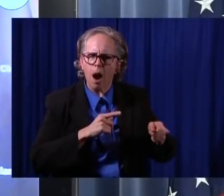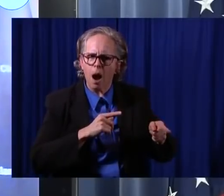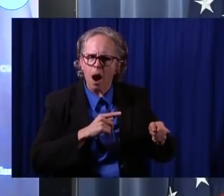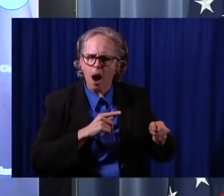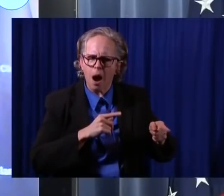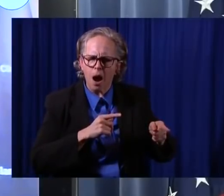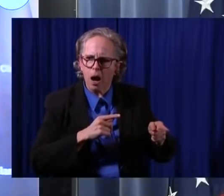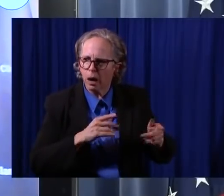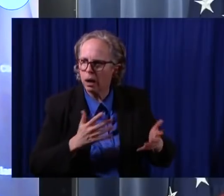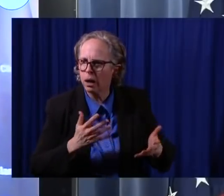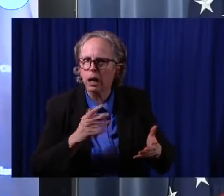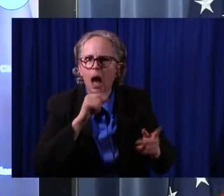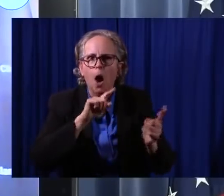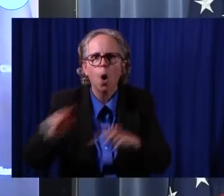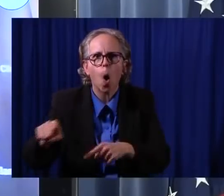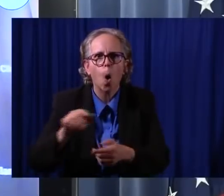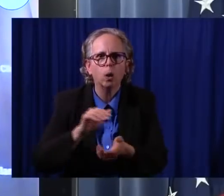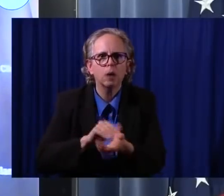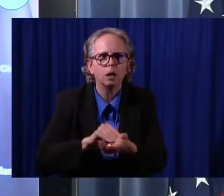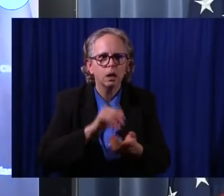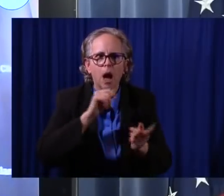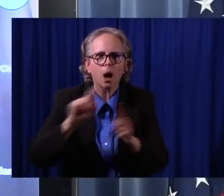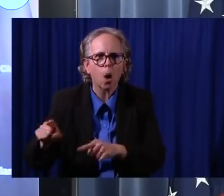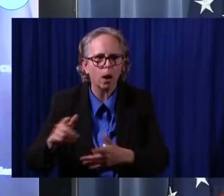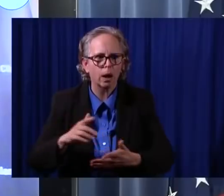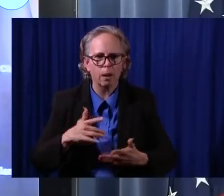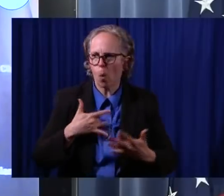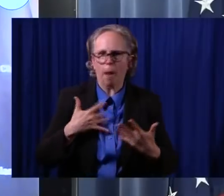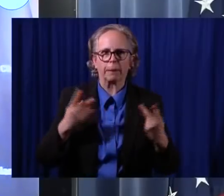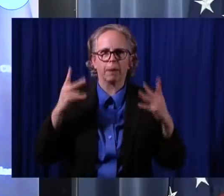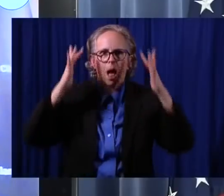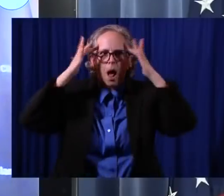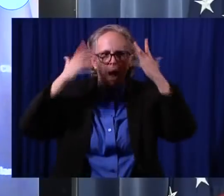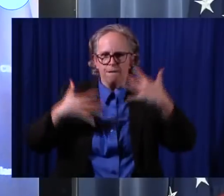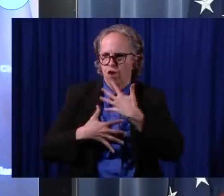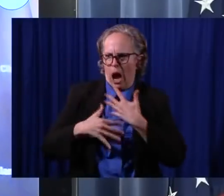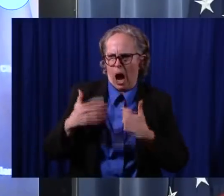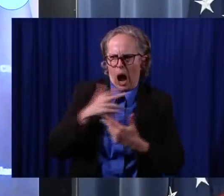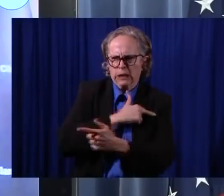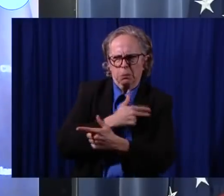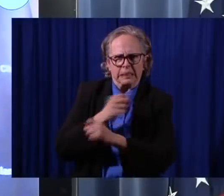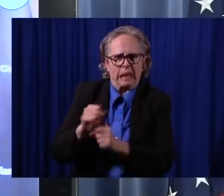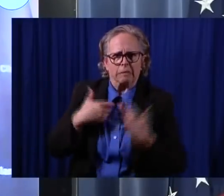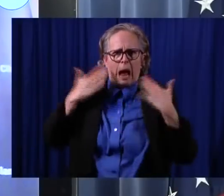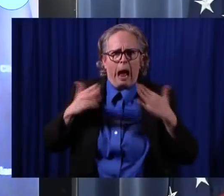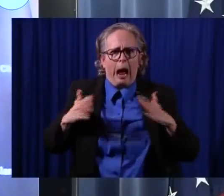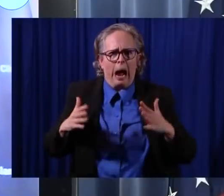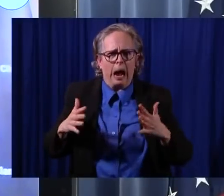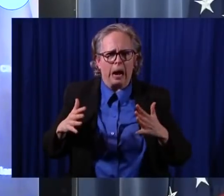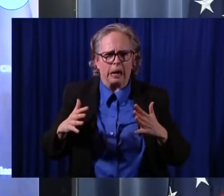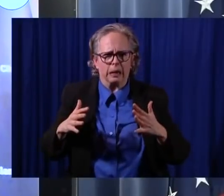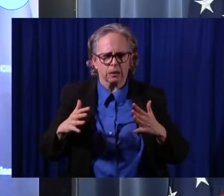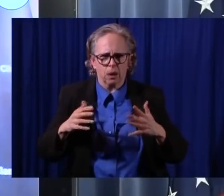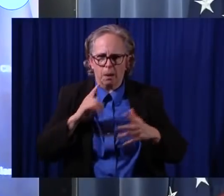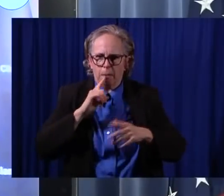SUCCESSFUL IN COMBATING THE PANDEMIC WE ARE BEGINNING TO OBSERVE AN UNINTENDED